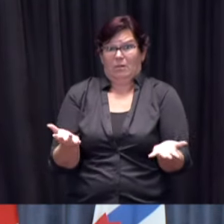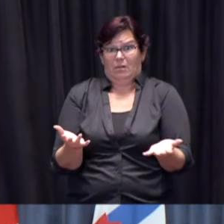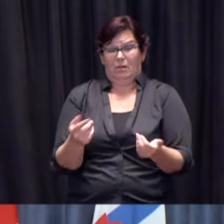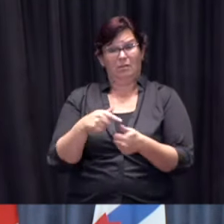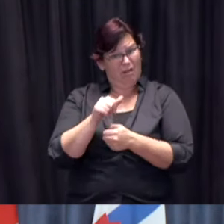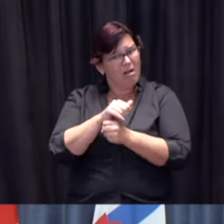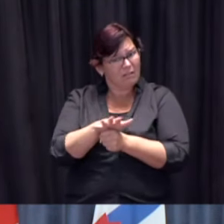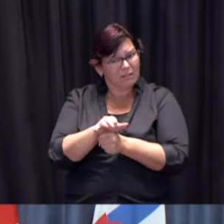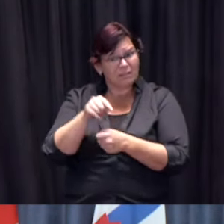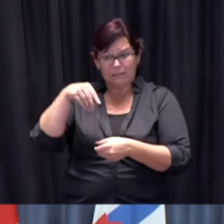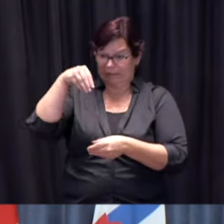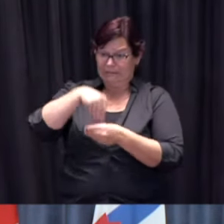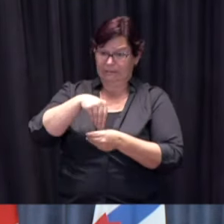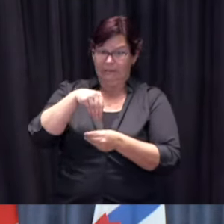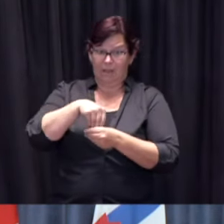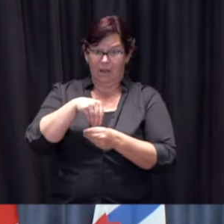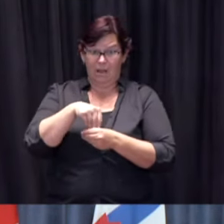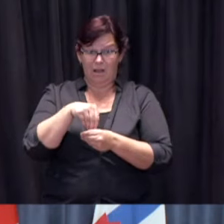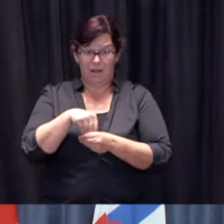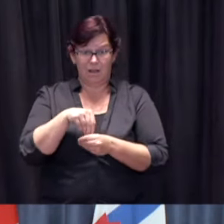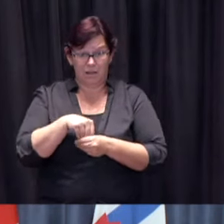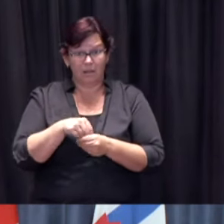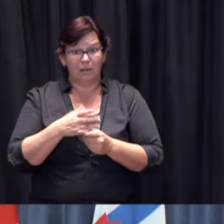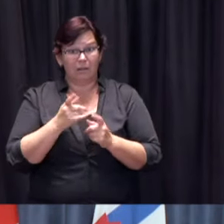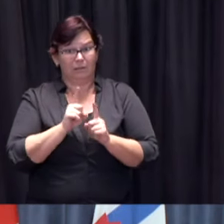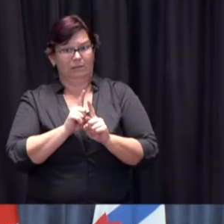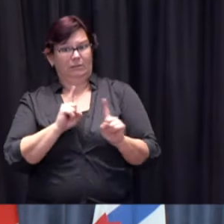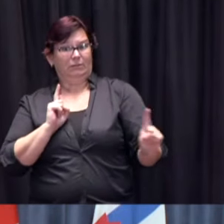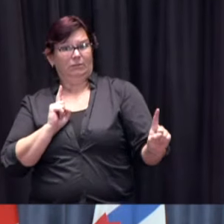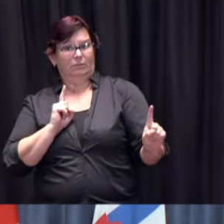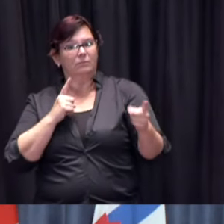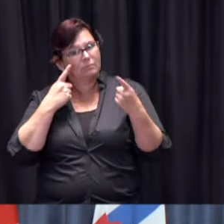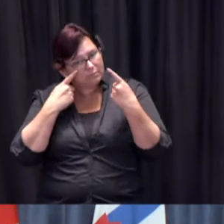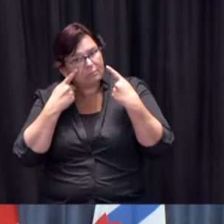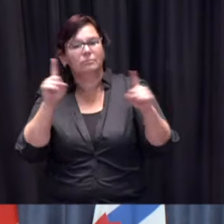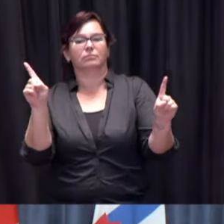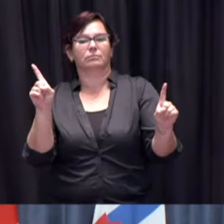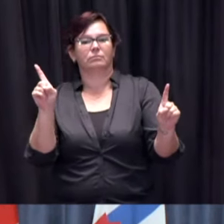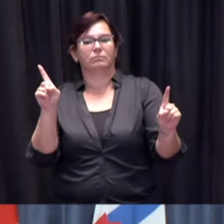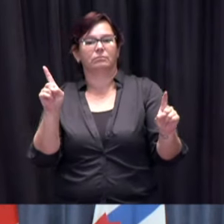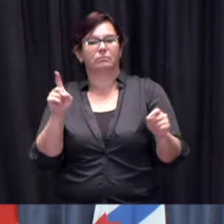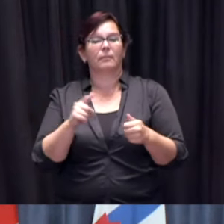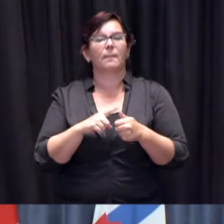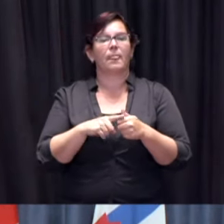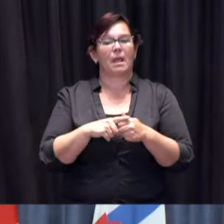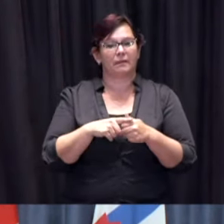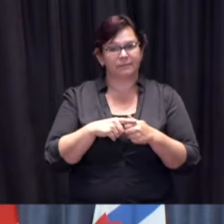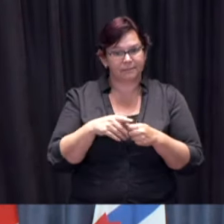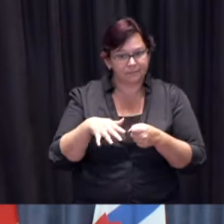That's why we're proposing a masked by-law for common areas in condos and apartment buildings.